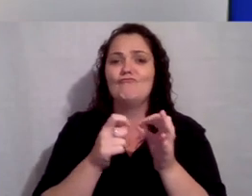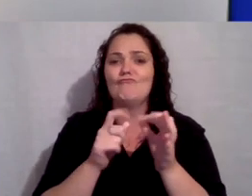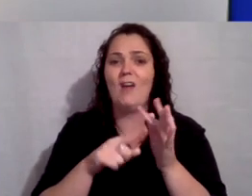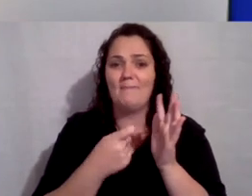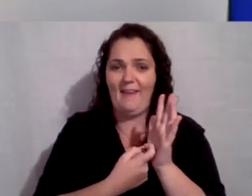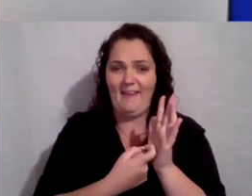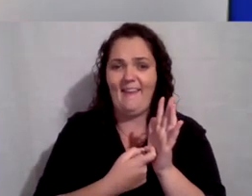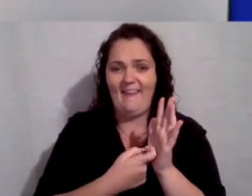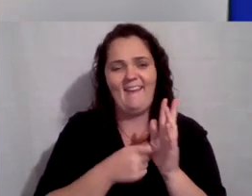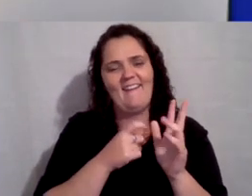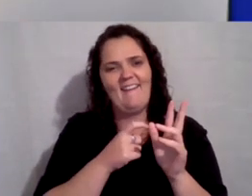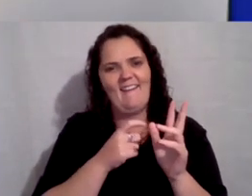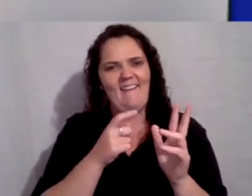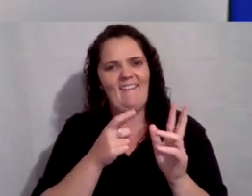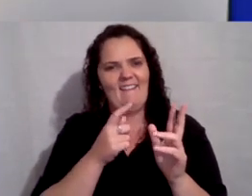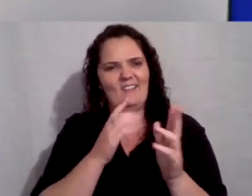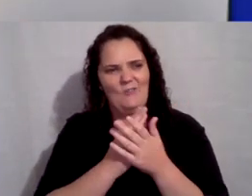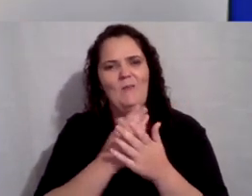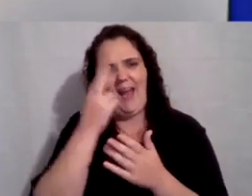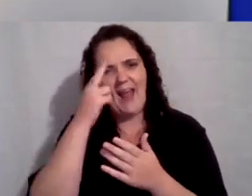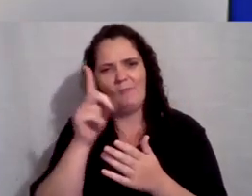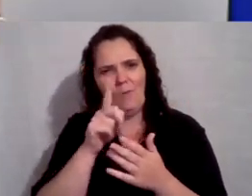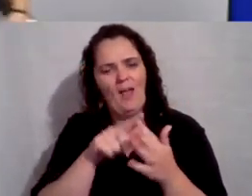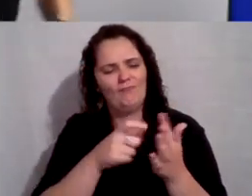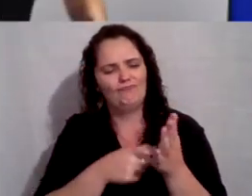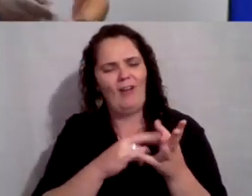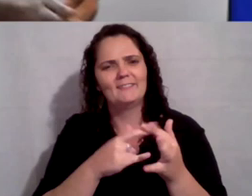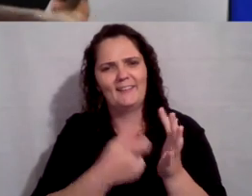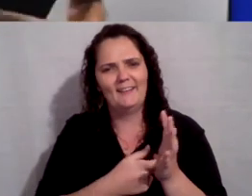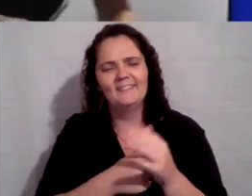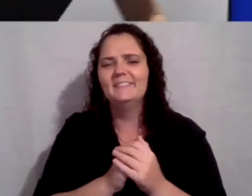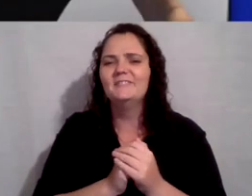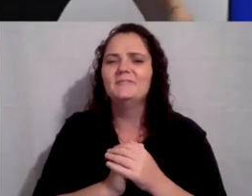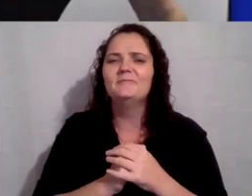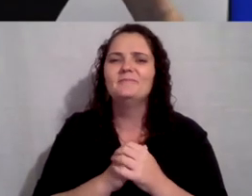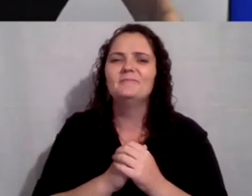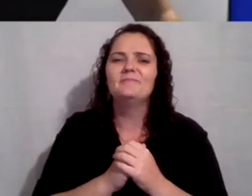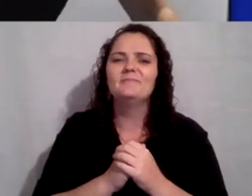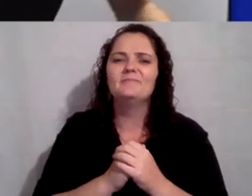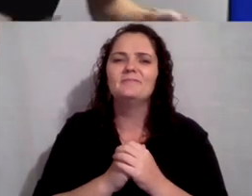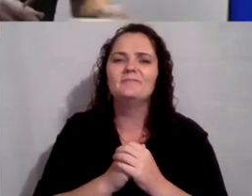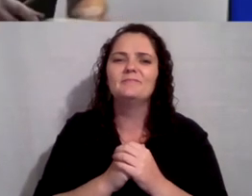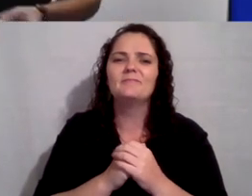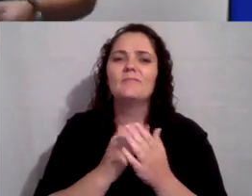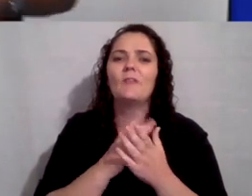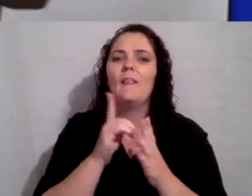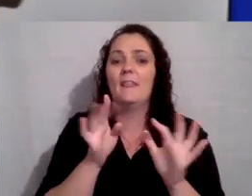its function as an eraser rather than the other way around. Alright the last one that I want to show you is more of a specialty